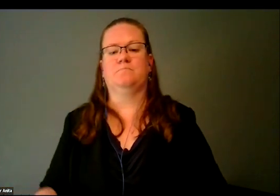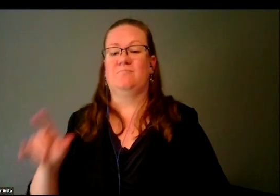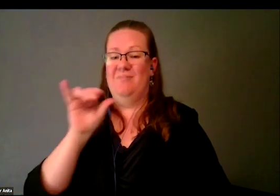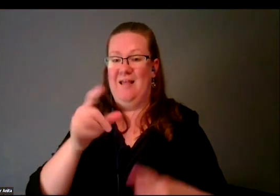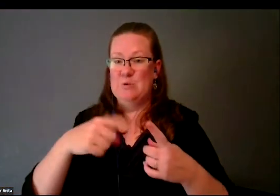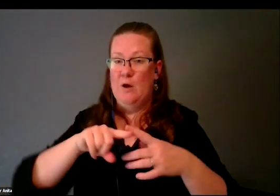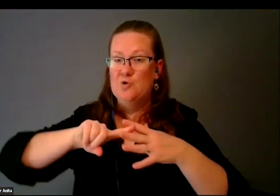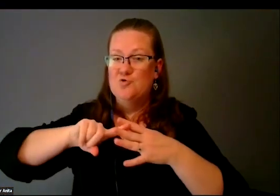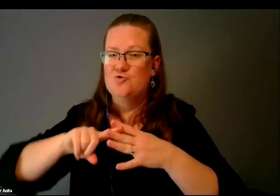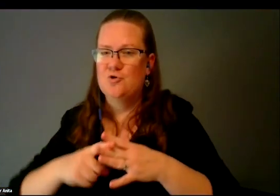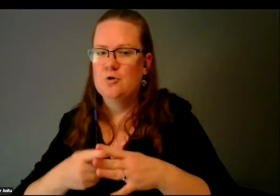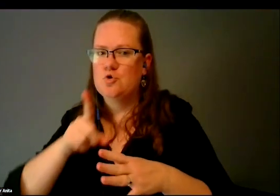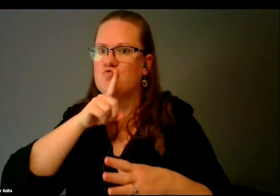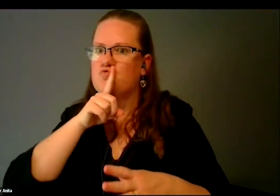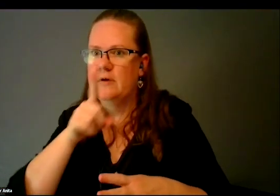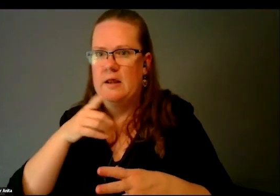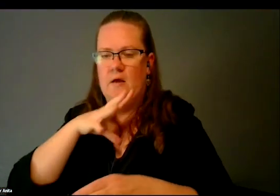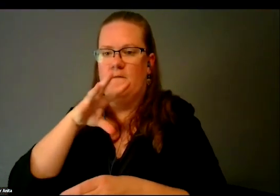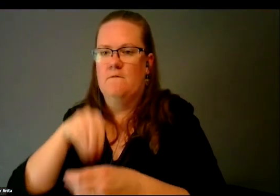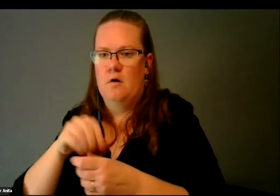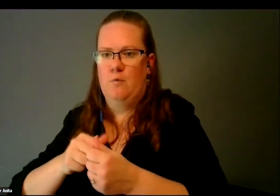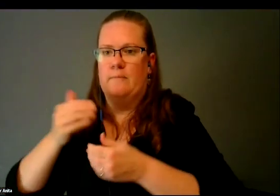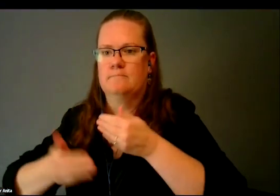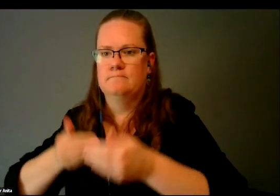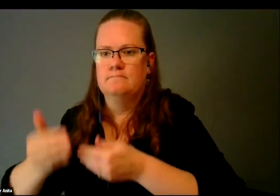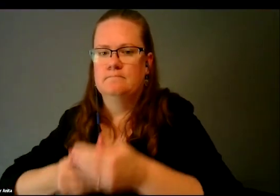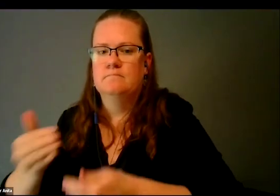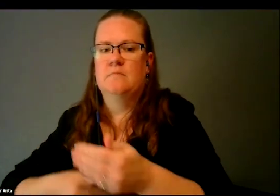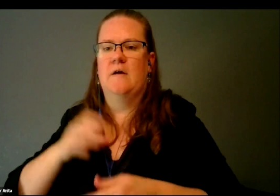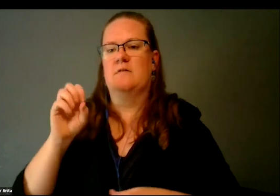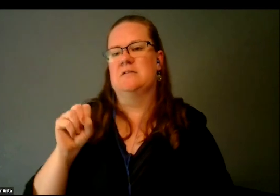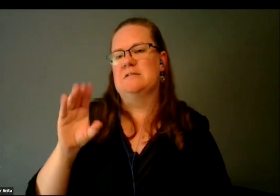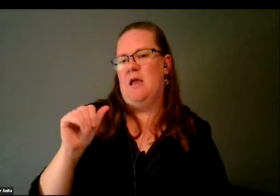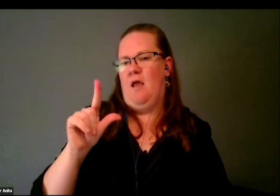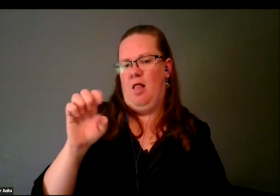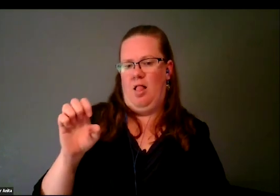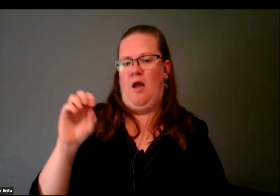into this workflow with Scalable Vector Graphics or SVG files.